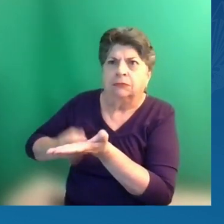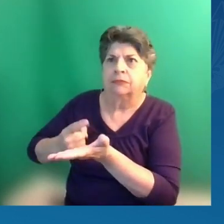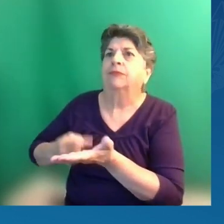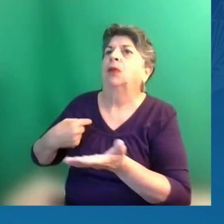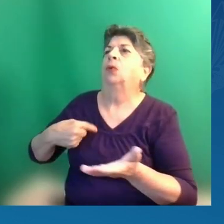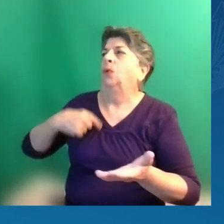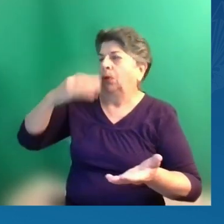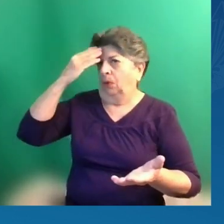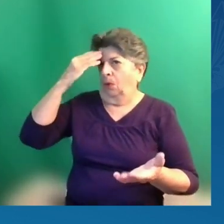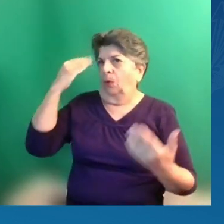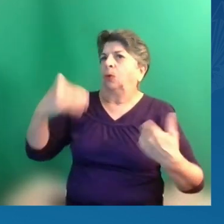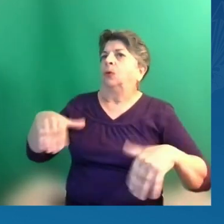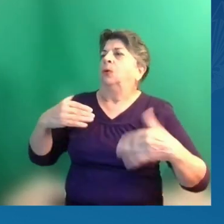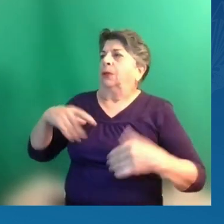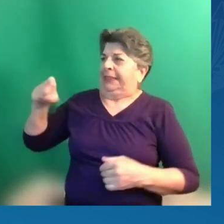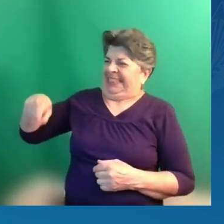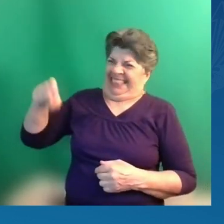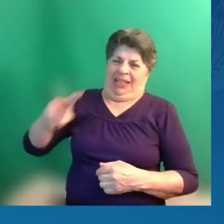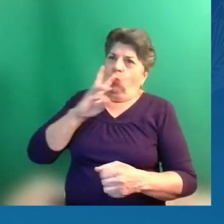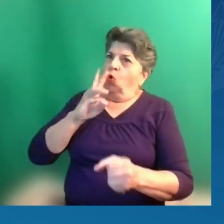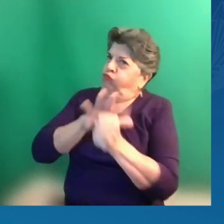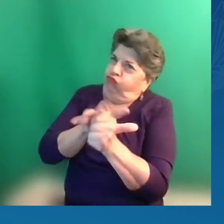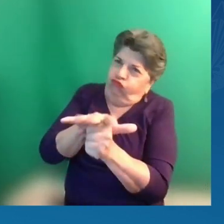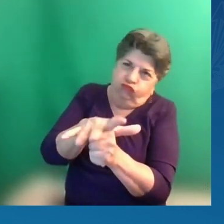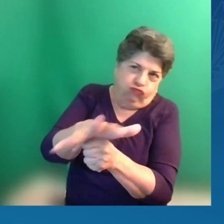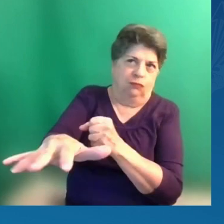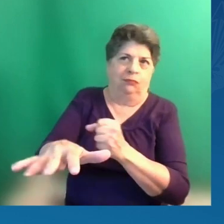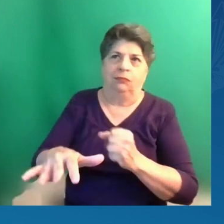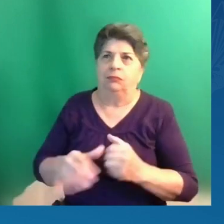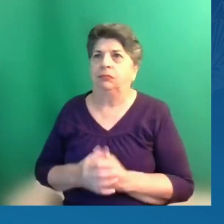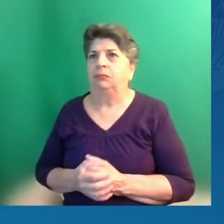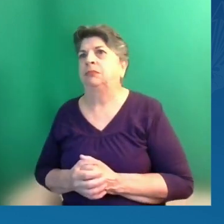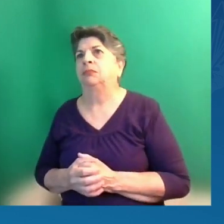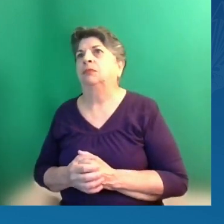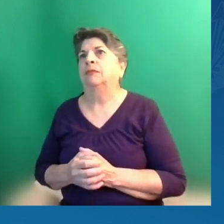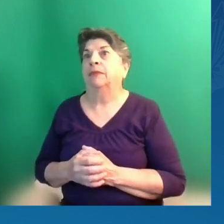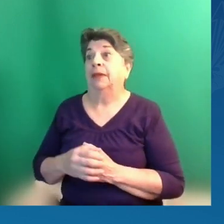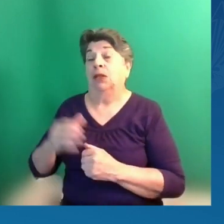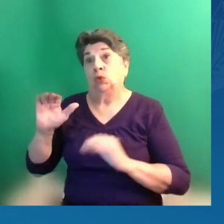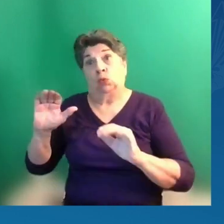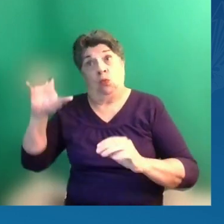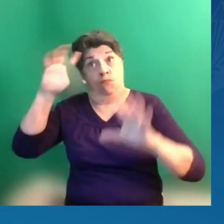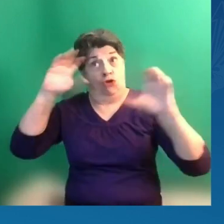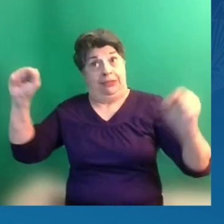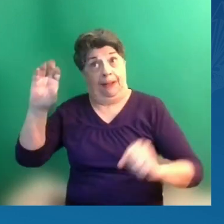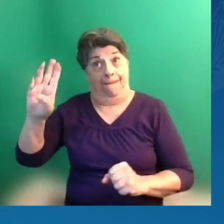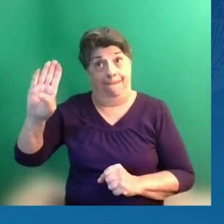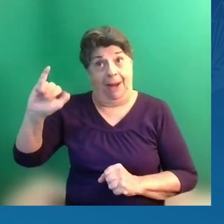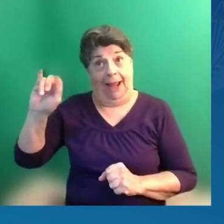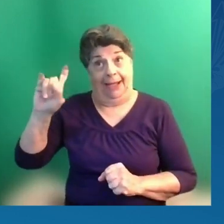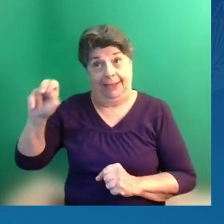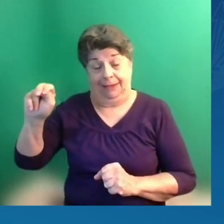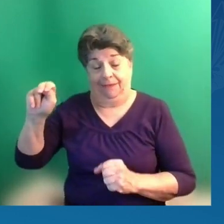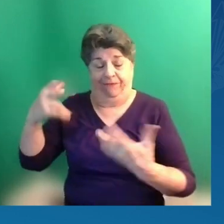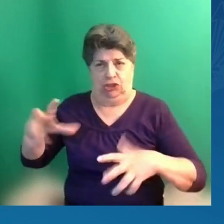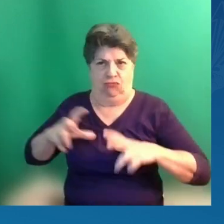invested over $63 billion in our nation's water infrastructure through the bipartisan infrastructure law